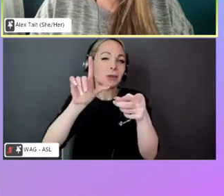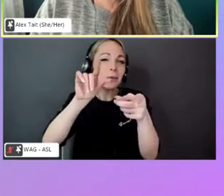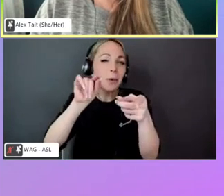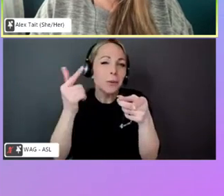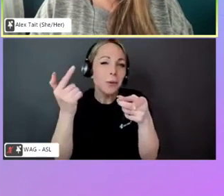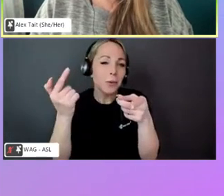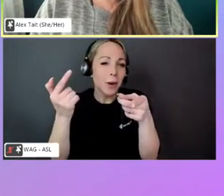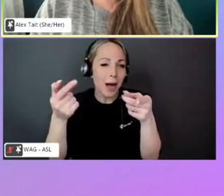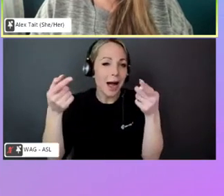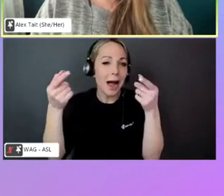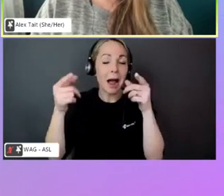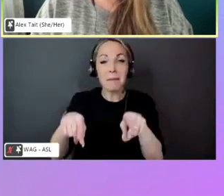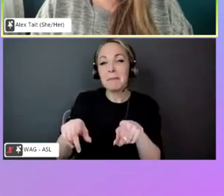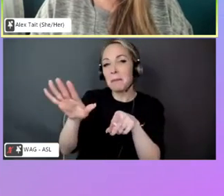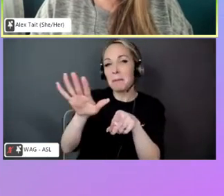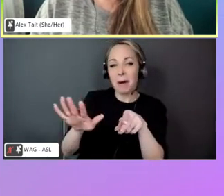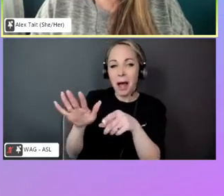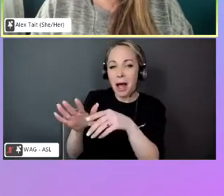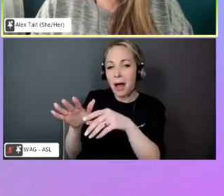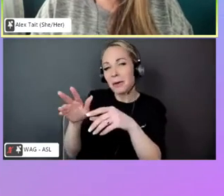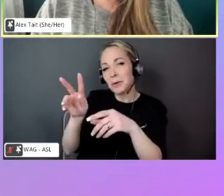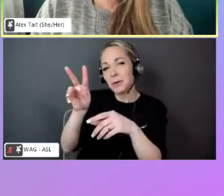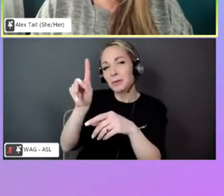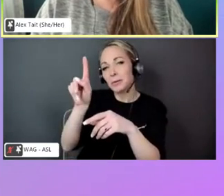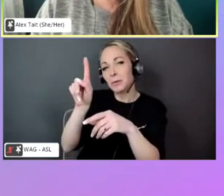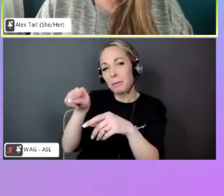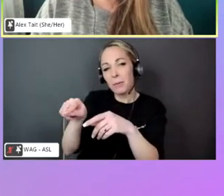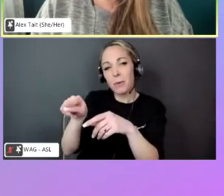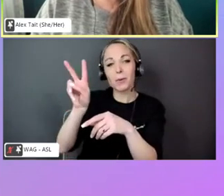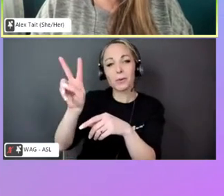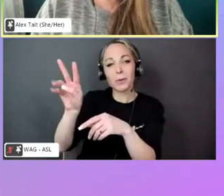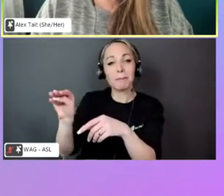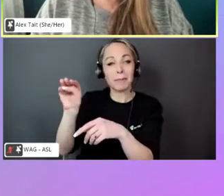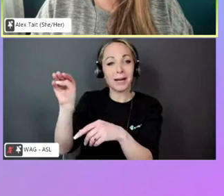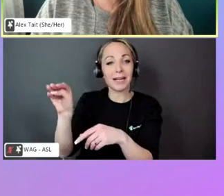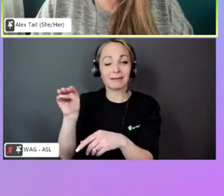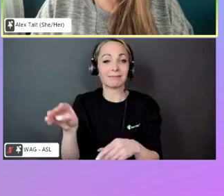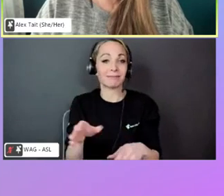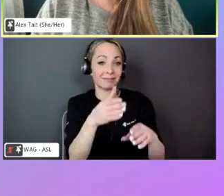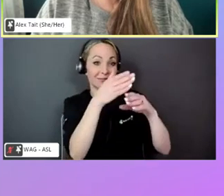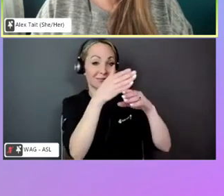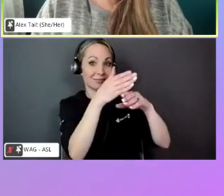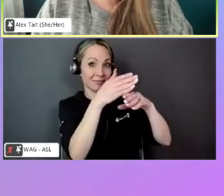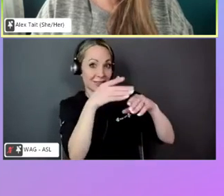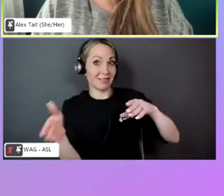age 64-75 reach 1.2 million, while the average household under 35 had a net worth of